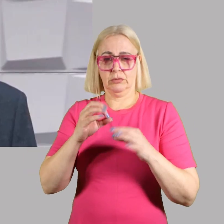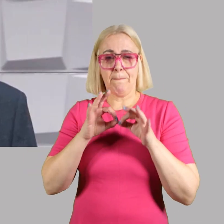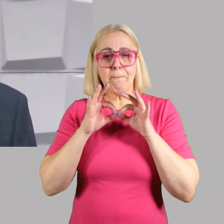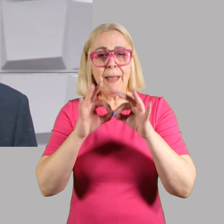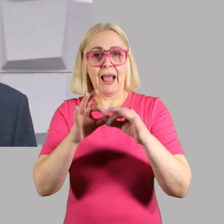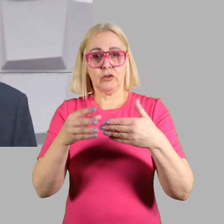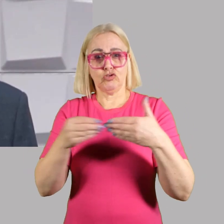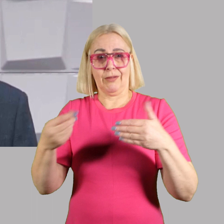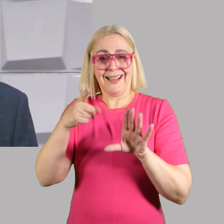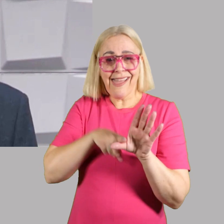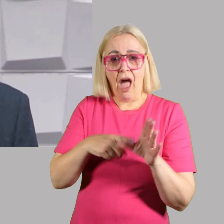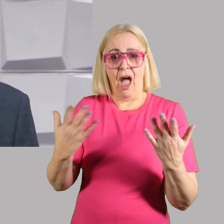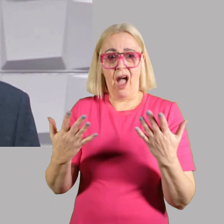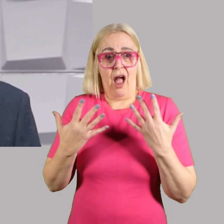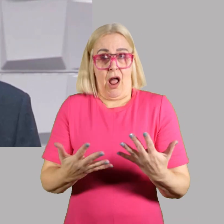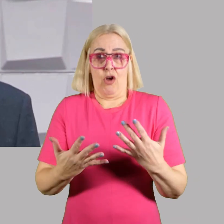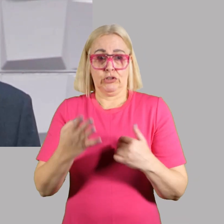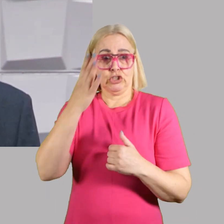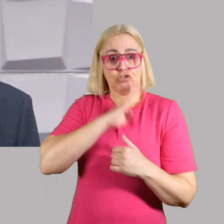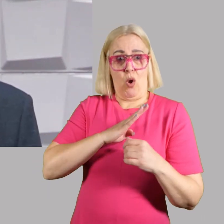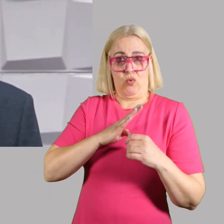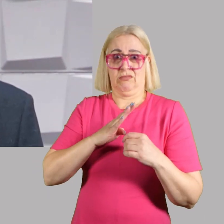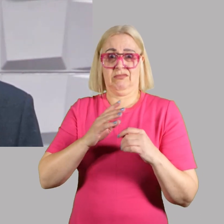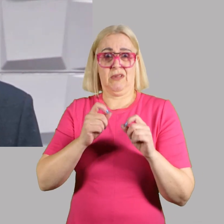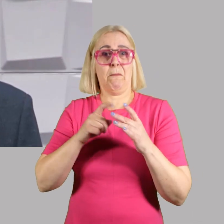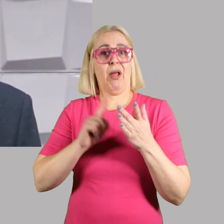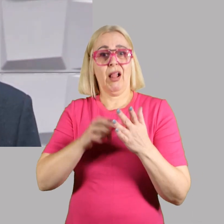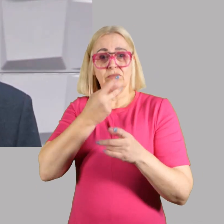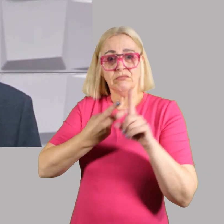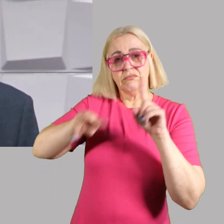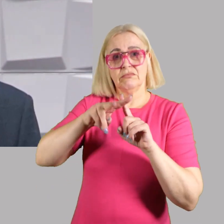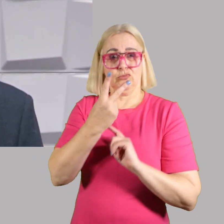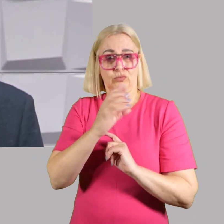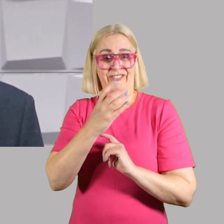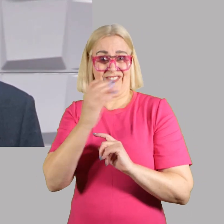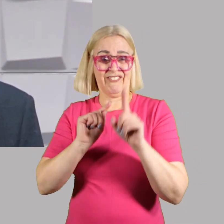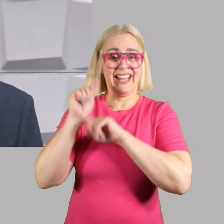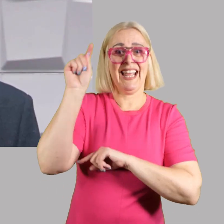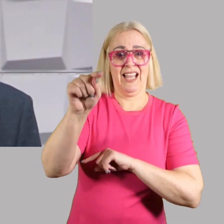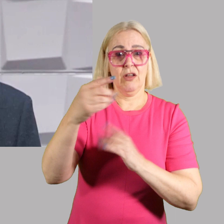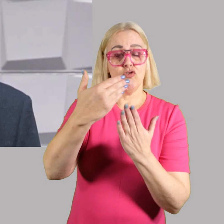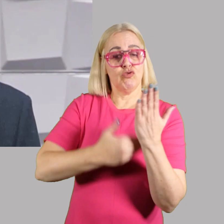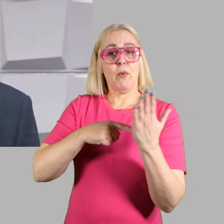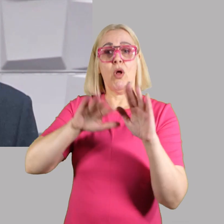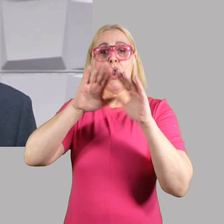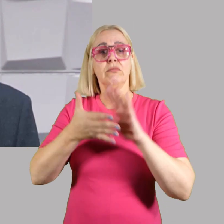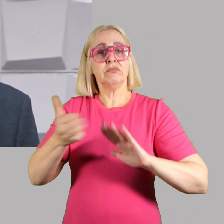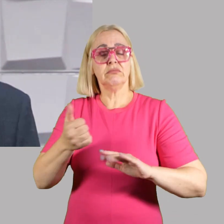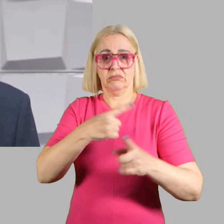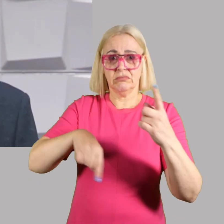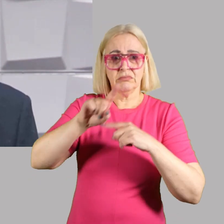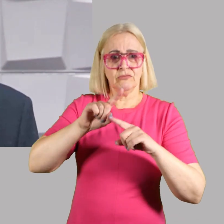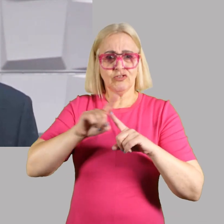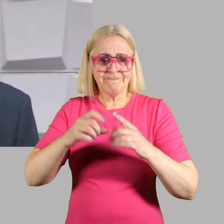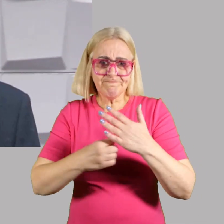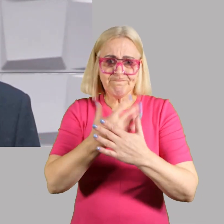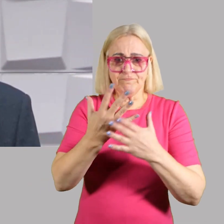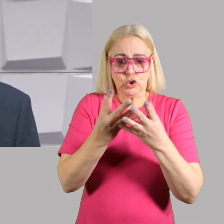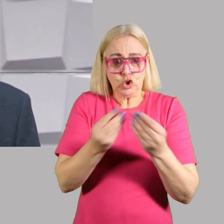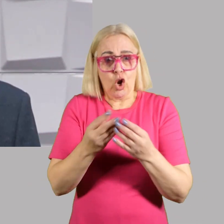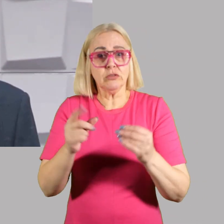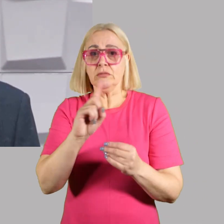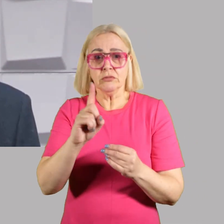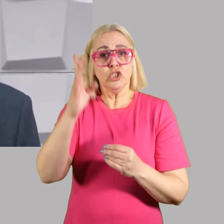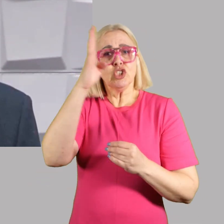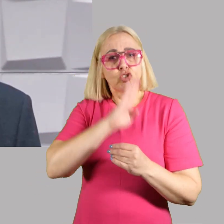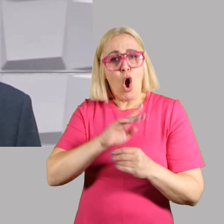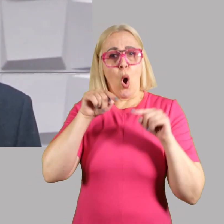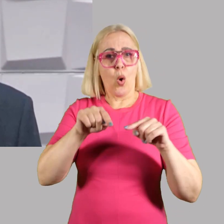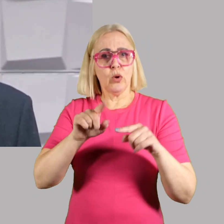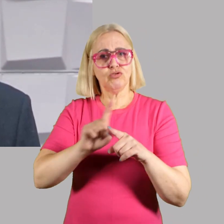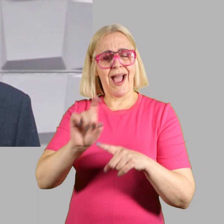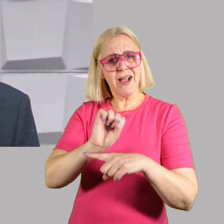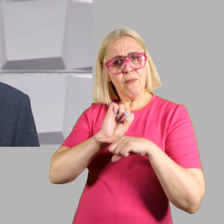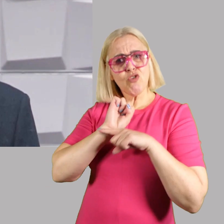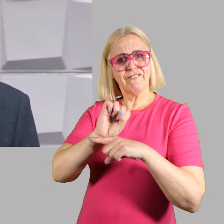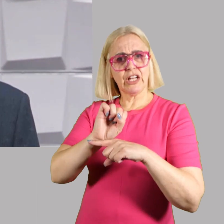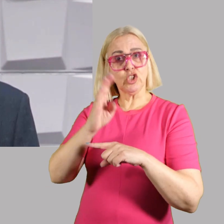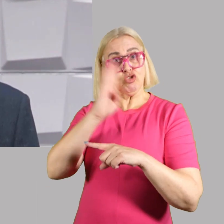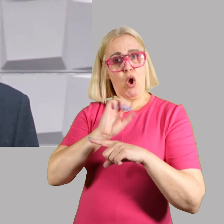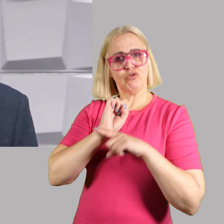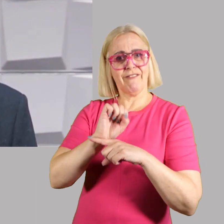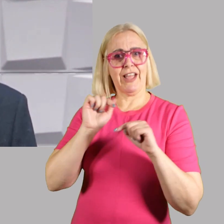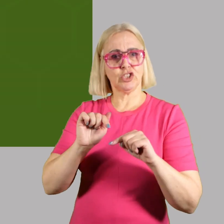Globally, stroke already cost us about $900 billion a year, and the current stroke burden is projected to double by 2050.